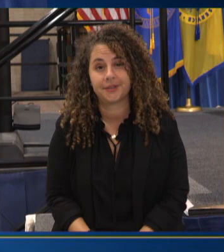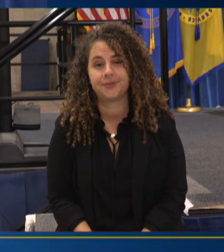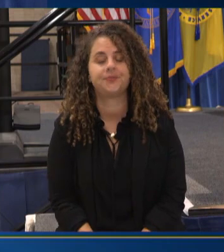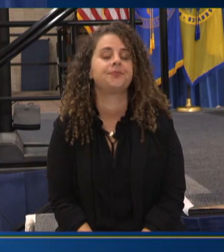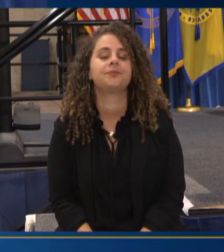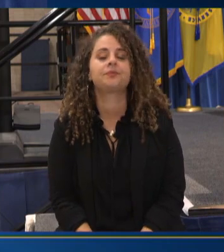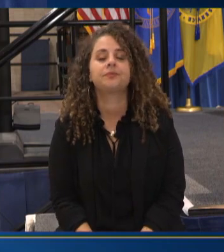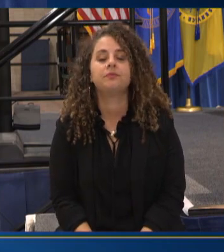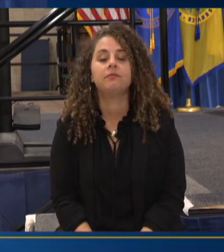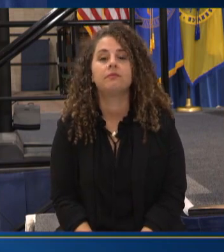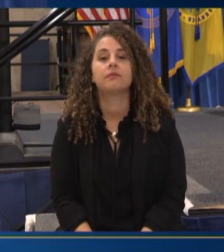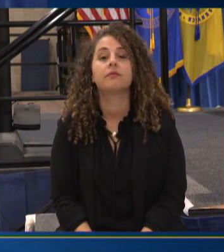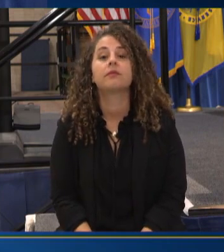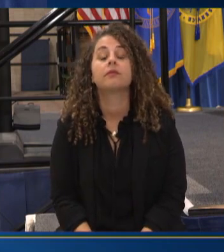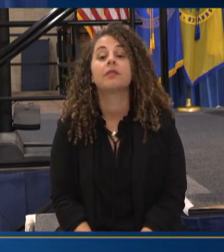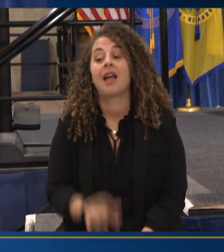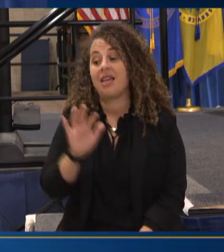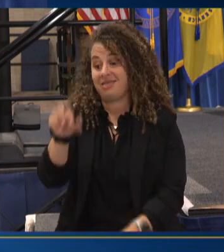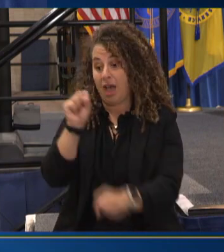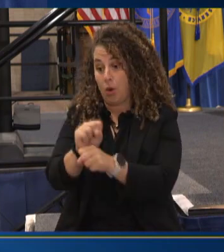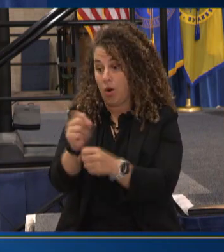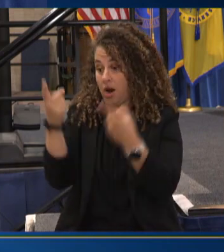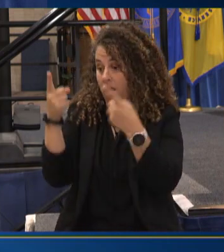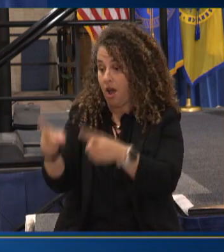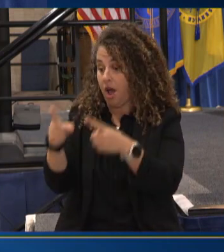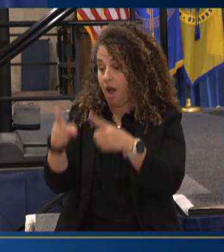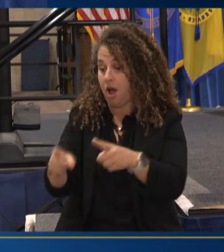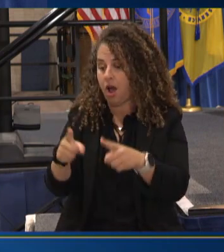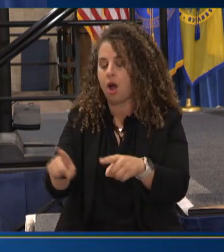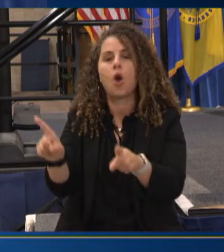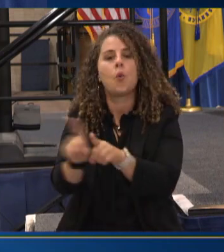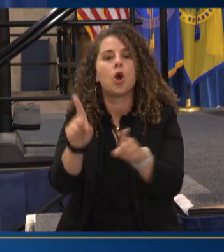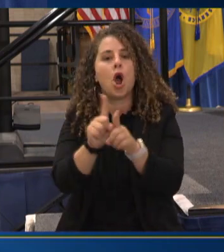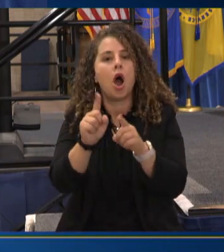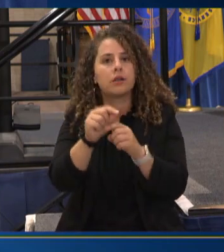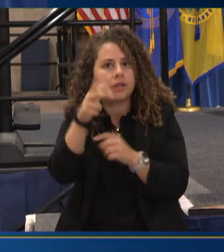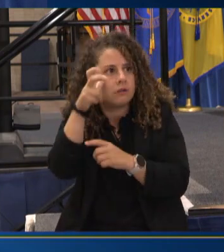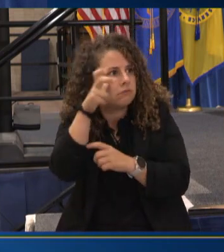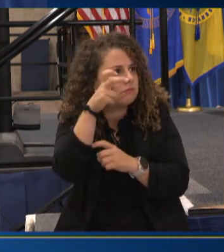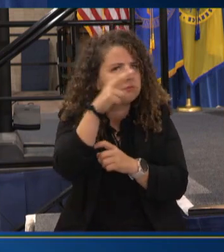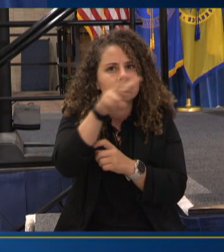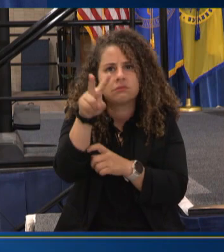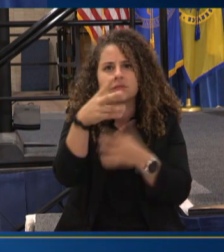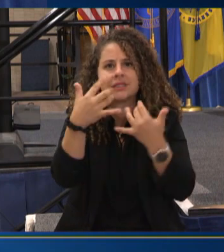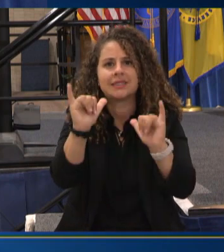So as that work happens, we're also keeping our ears open at ACF. We have a lot of our team here.